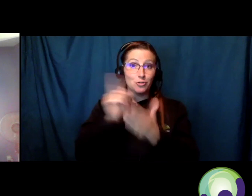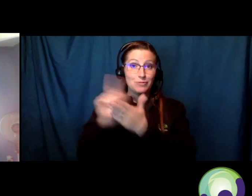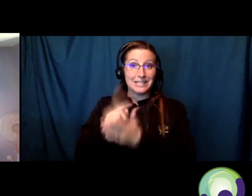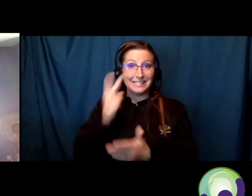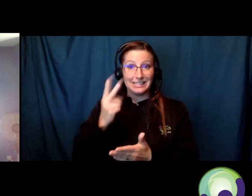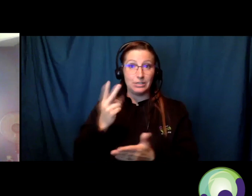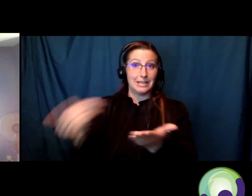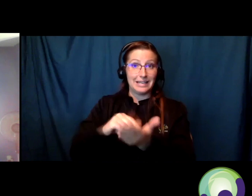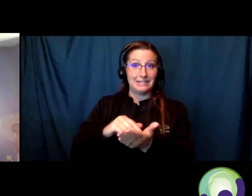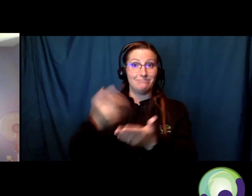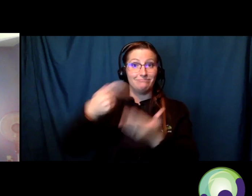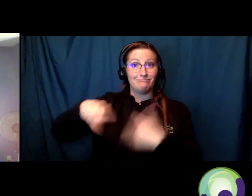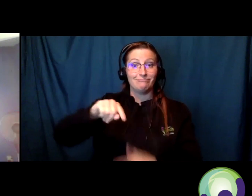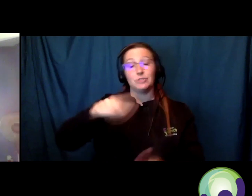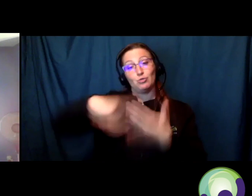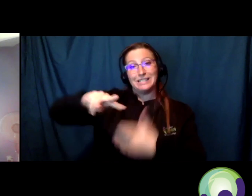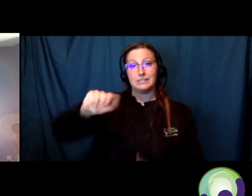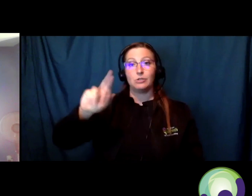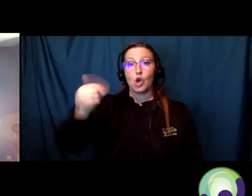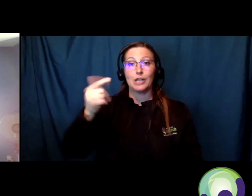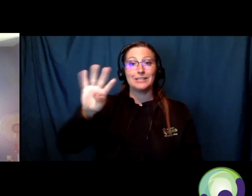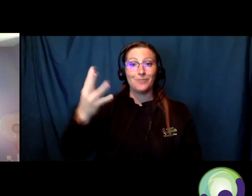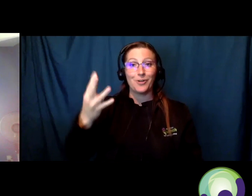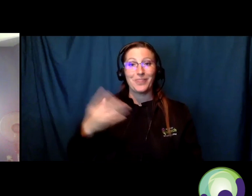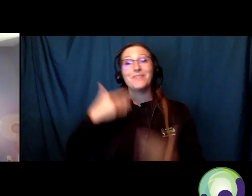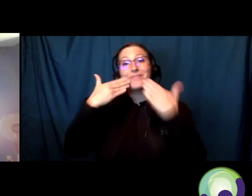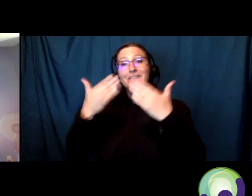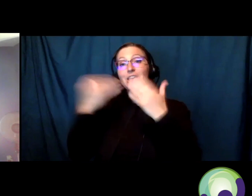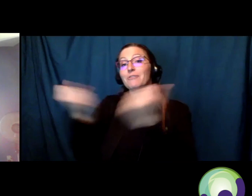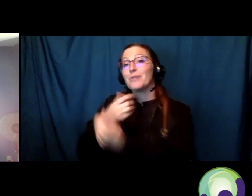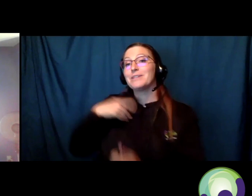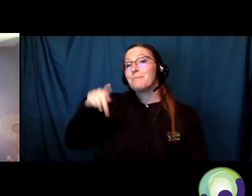on August 4th. Patti: Bye everyone, thank you for coming.